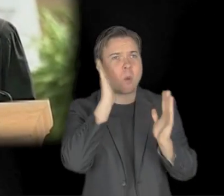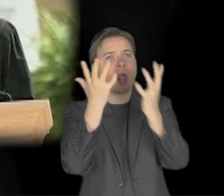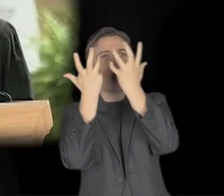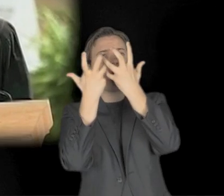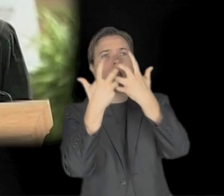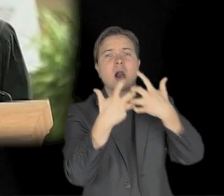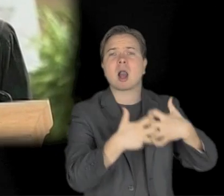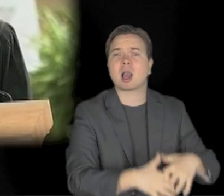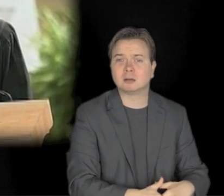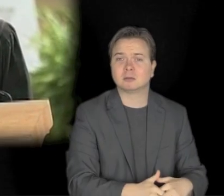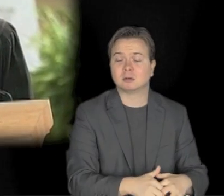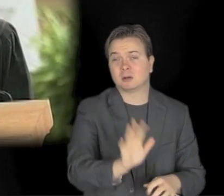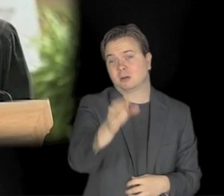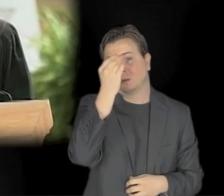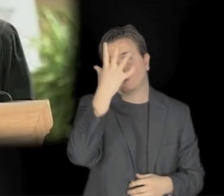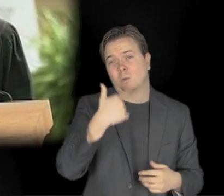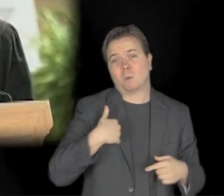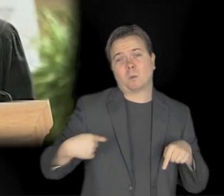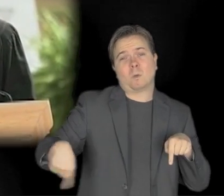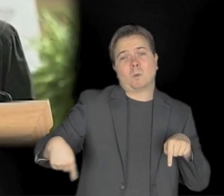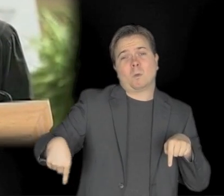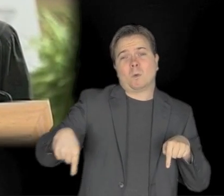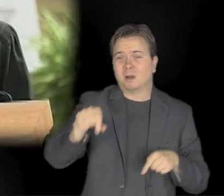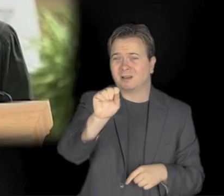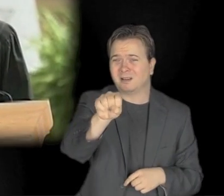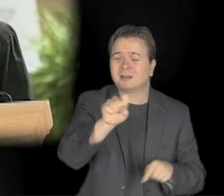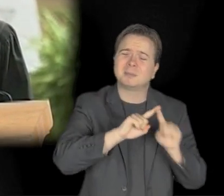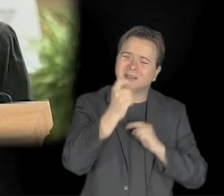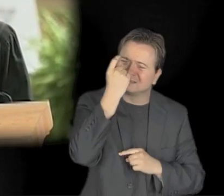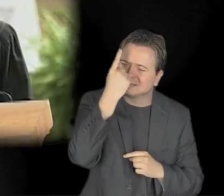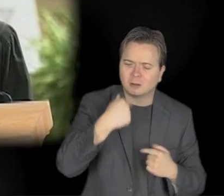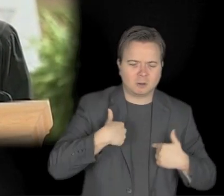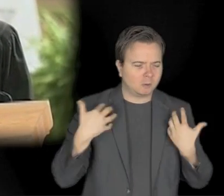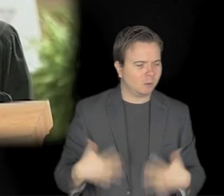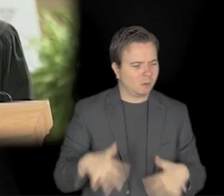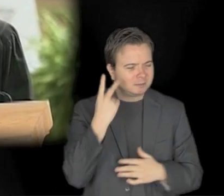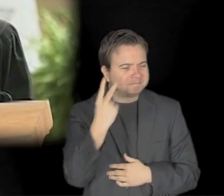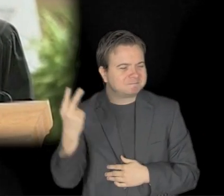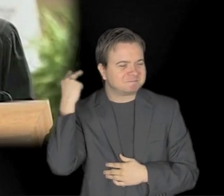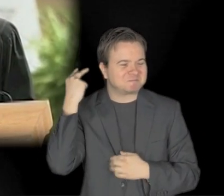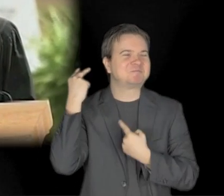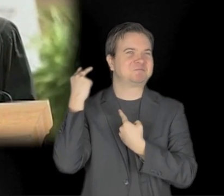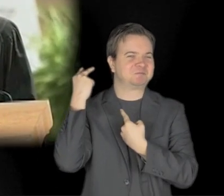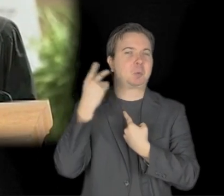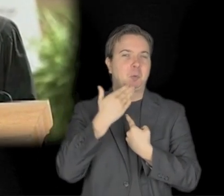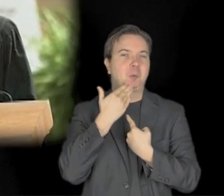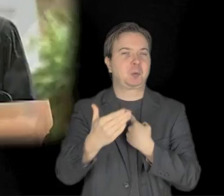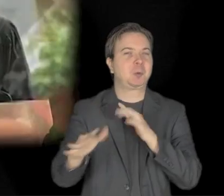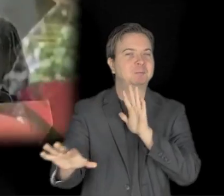It was pretty scary at the time, but looking back it was one of the best decisions I ever made.